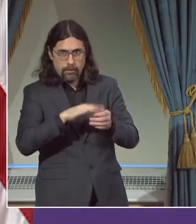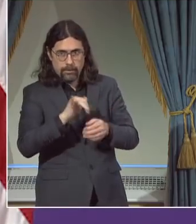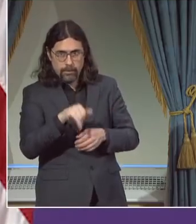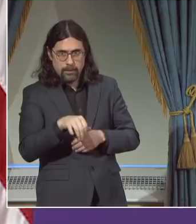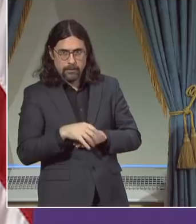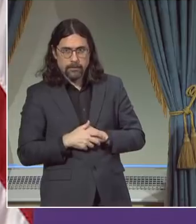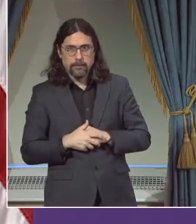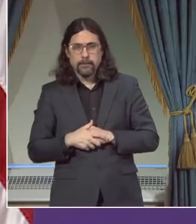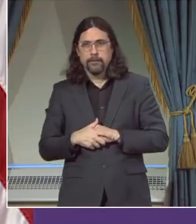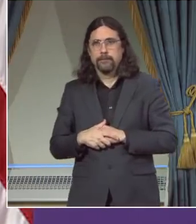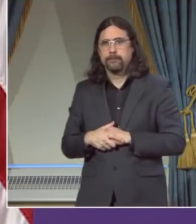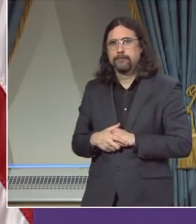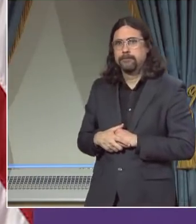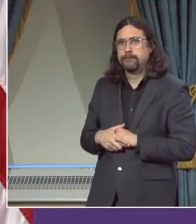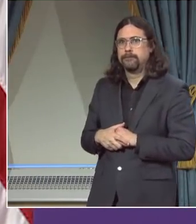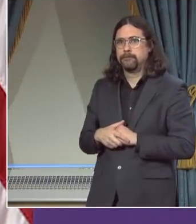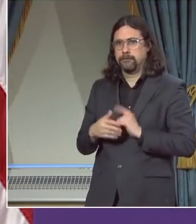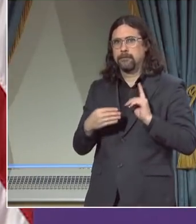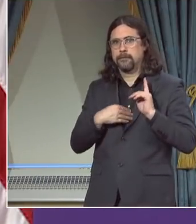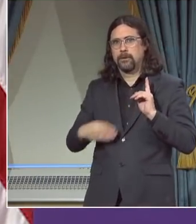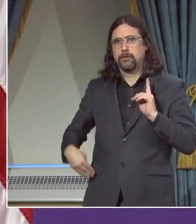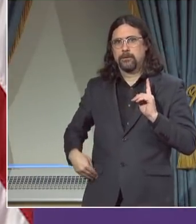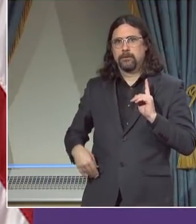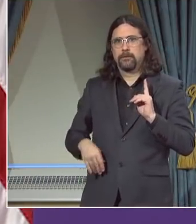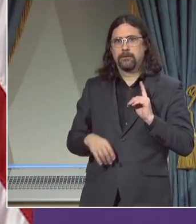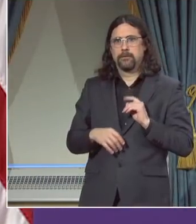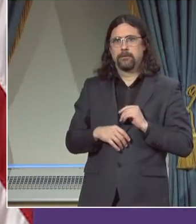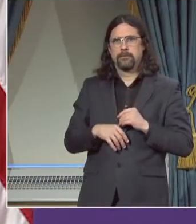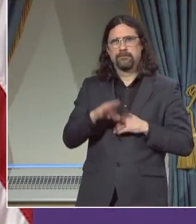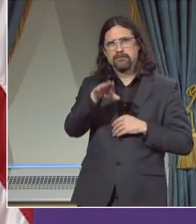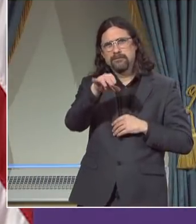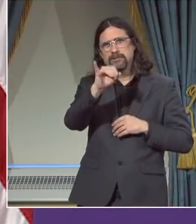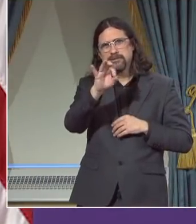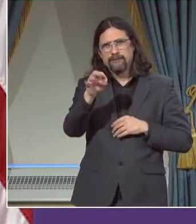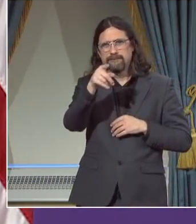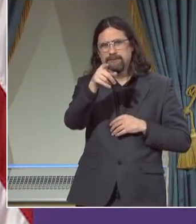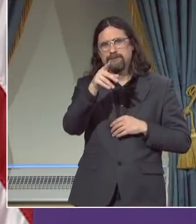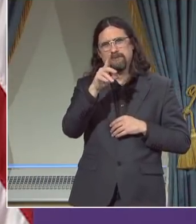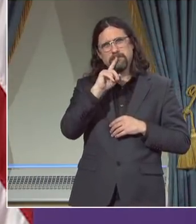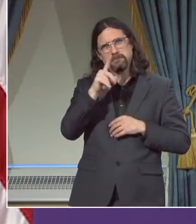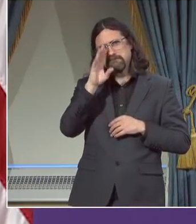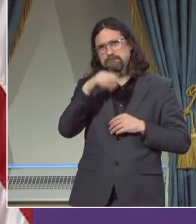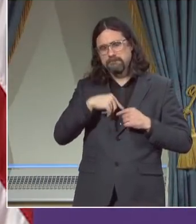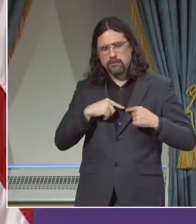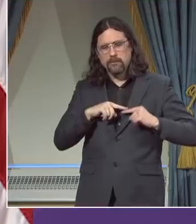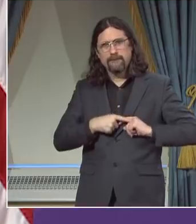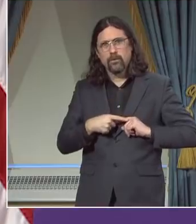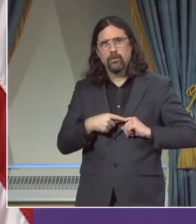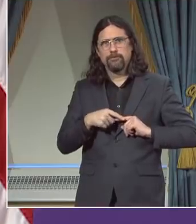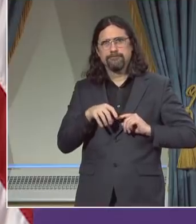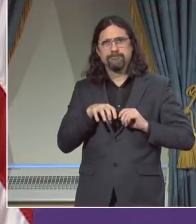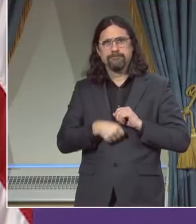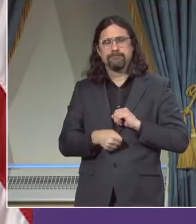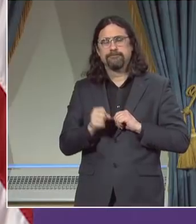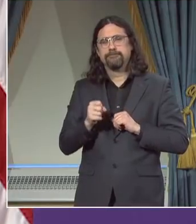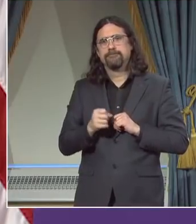ABOUT THAT SINCE THE NUMBER SEEMS TO BE INCREASING EVERY DAY. JEFF, IT'S REALLY, REALLY PAFINUL AND